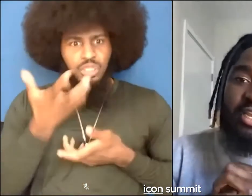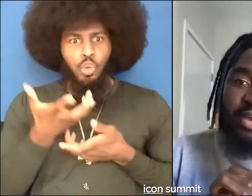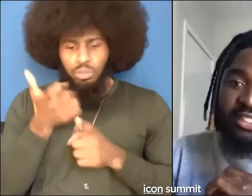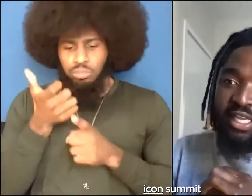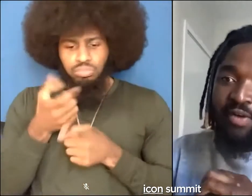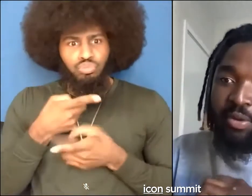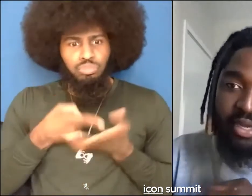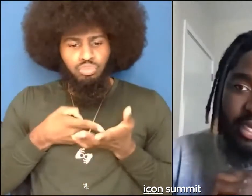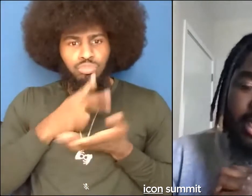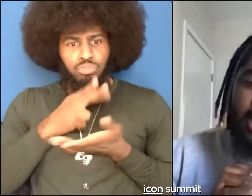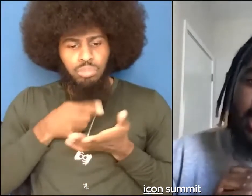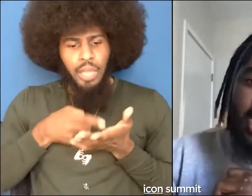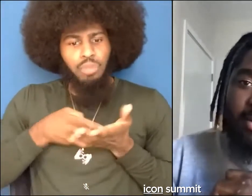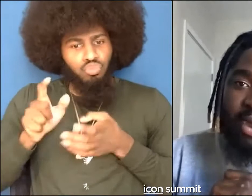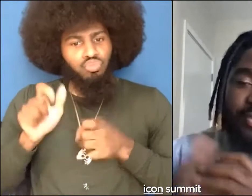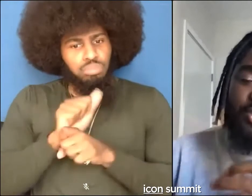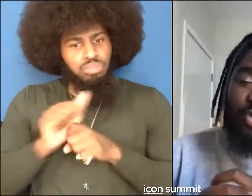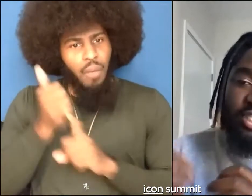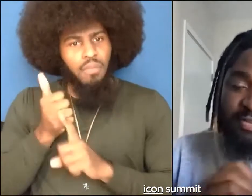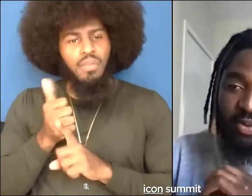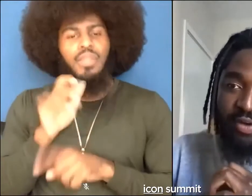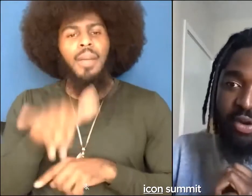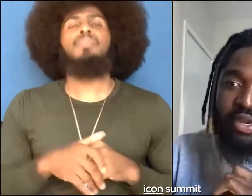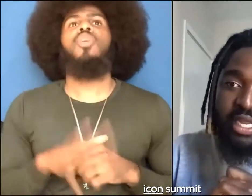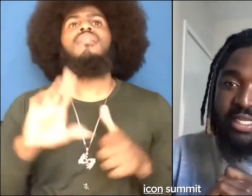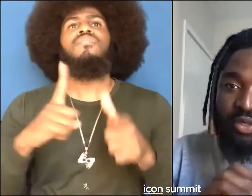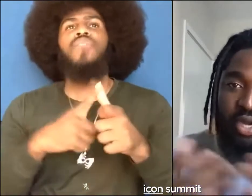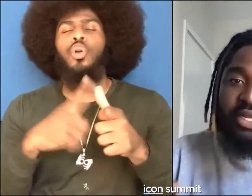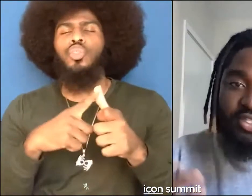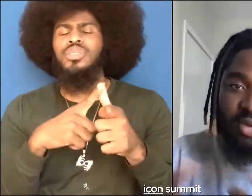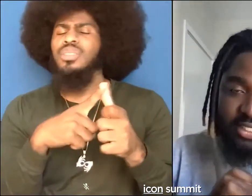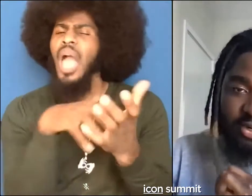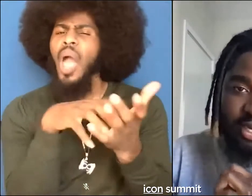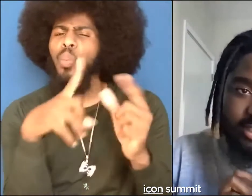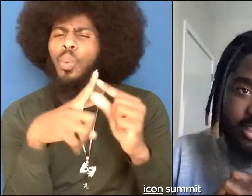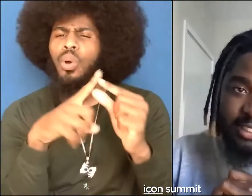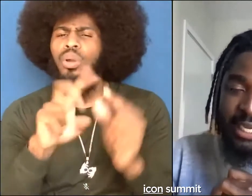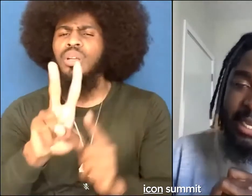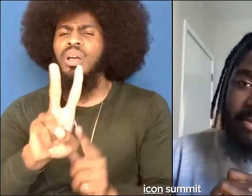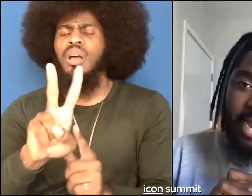of understanding vulnerability. I'll first, of course, define what vulnerability is and what it means to us as an organization.